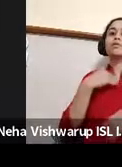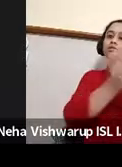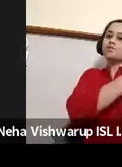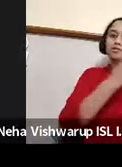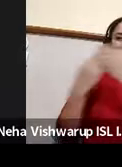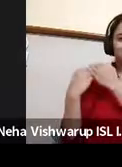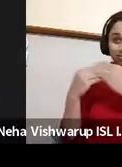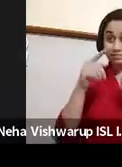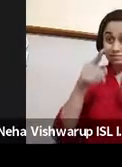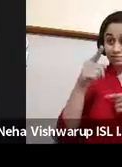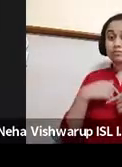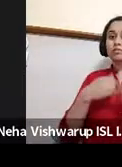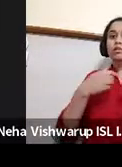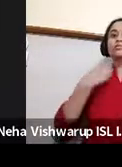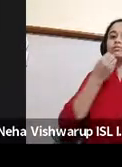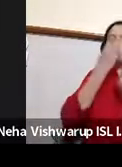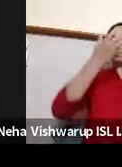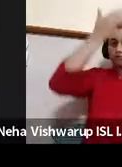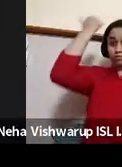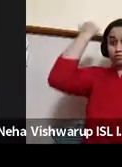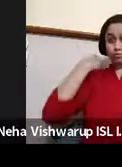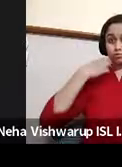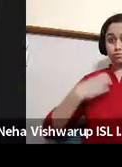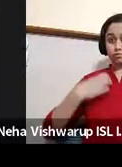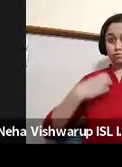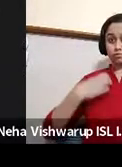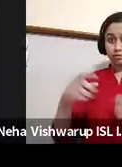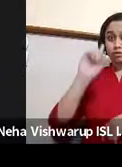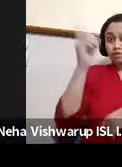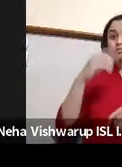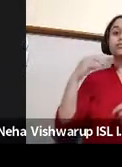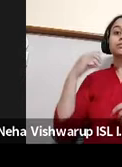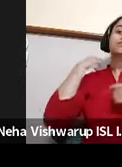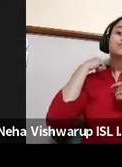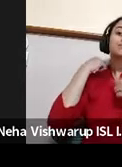a floral garland and one of the boys is holding it by its neck while both stare down suresh's